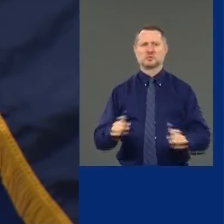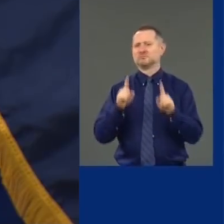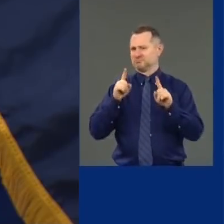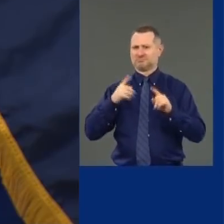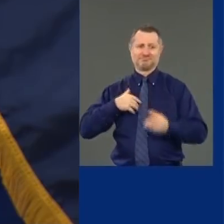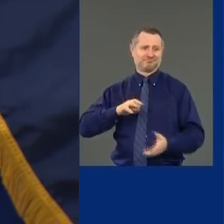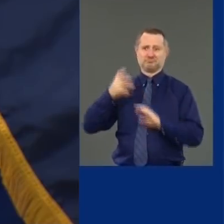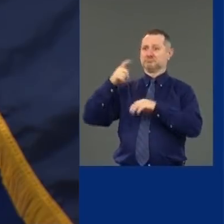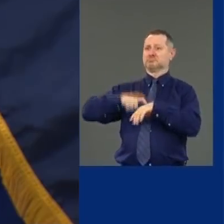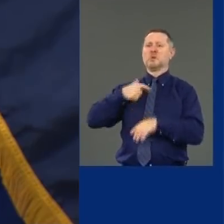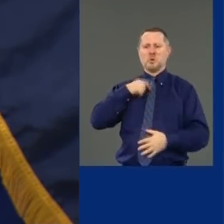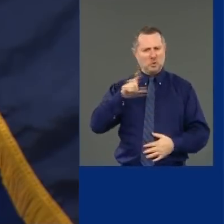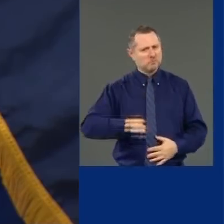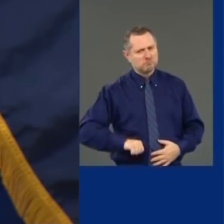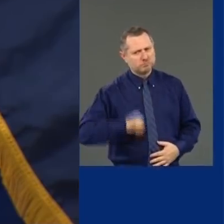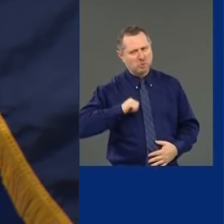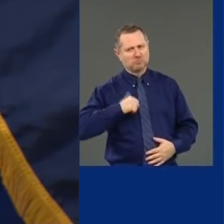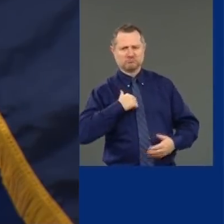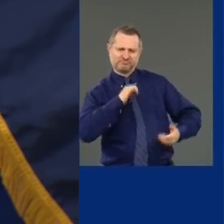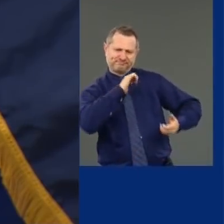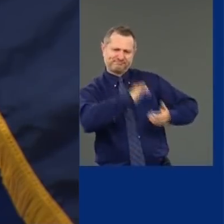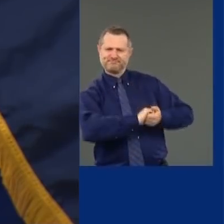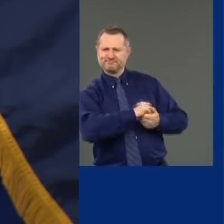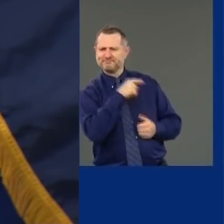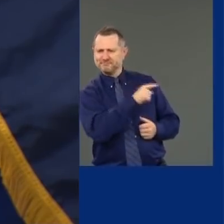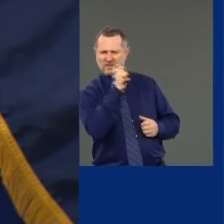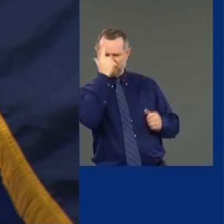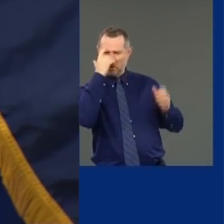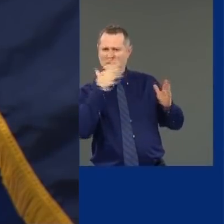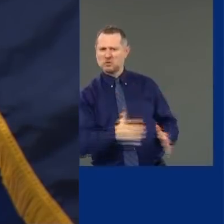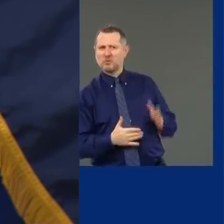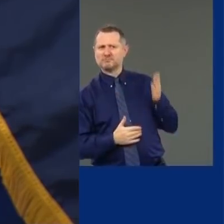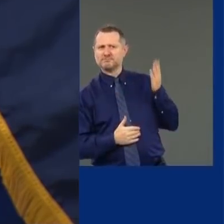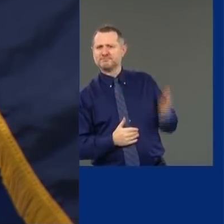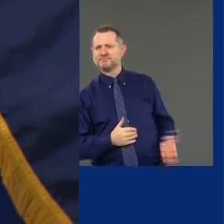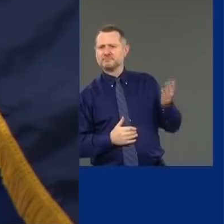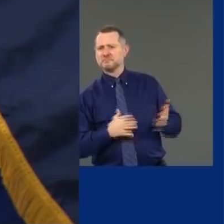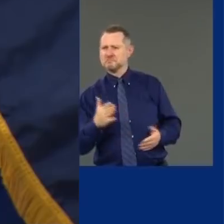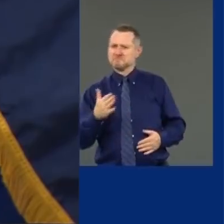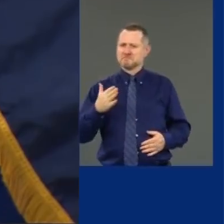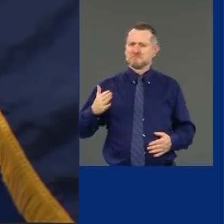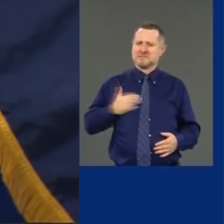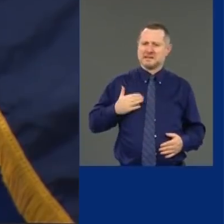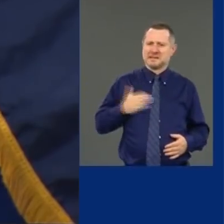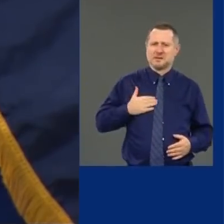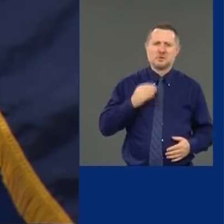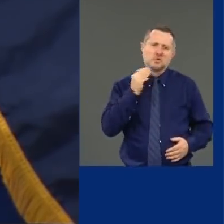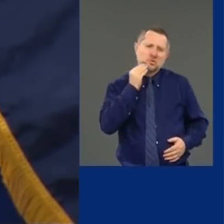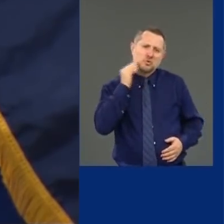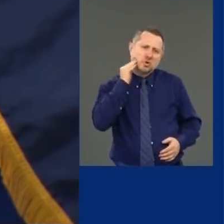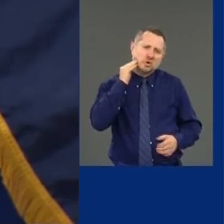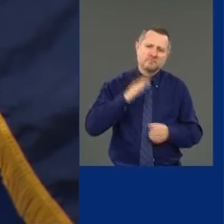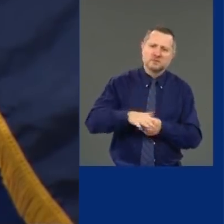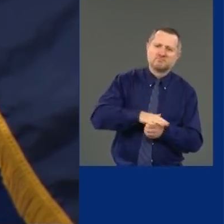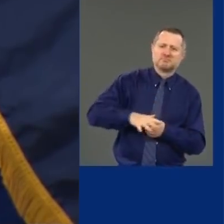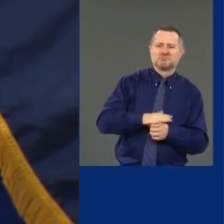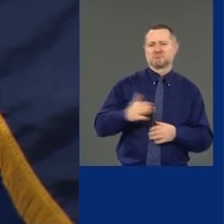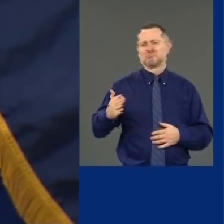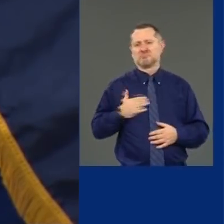WITH MY FRIEND, MY FELLOW BROOKLYNITE CHRIS ROCK AND GOVERNOR CUOMO WHO HAS BEEN SUCH AN AMAZING LEADER DURING THIS CRISIS.